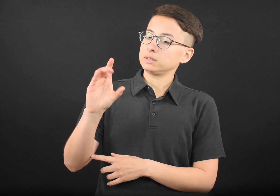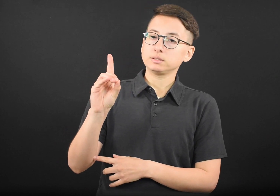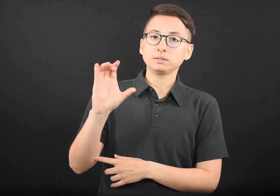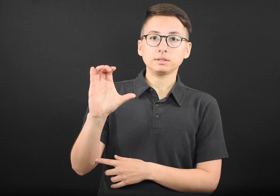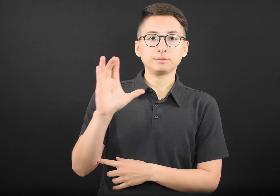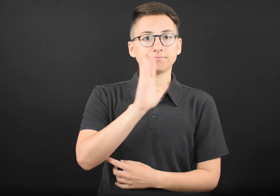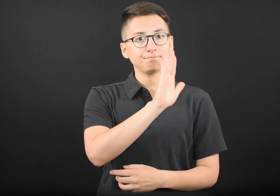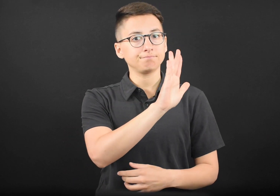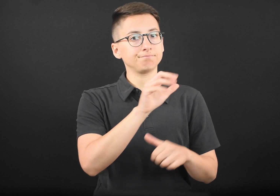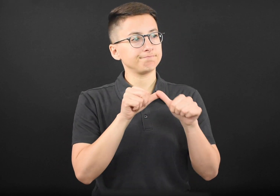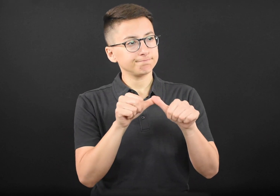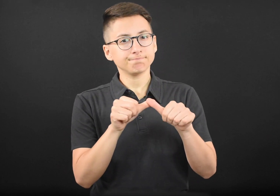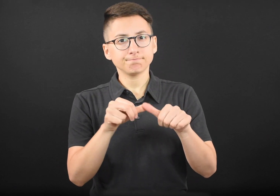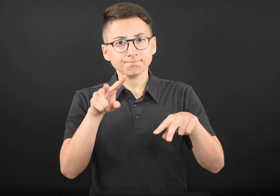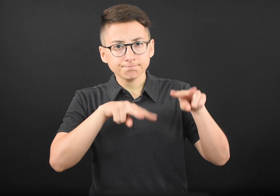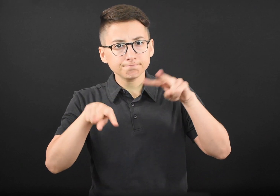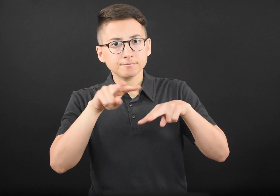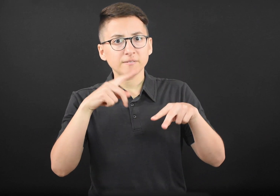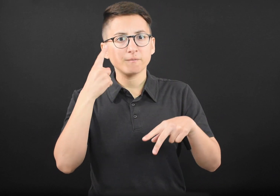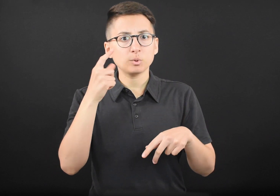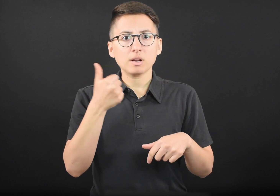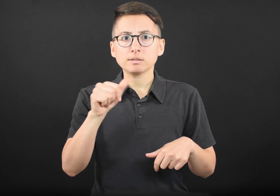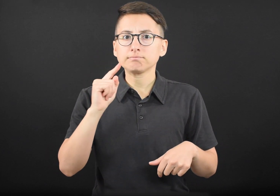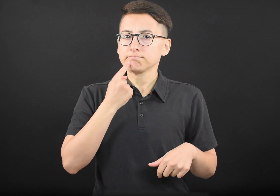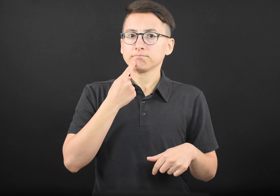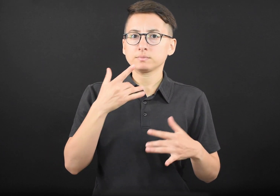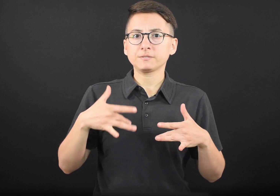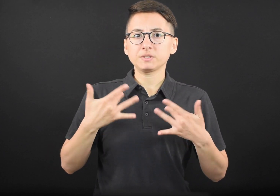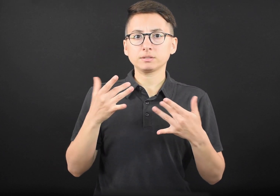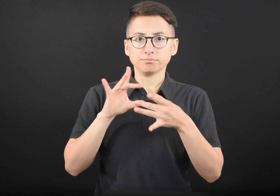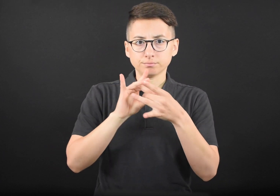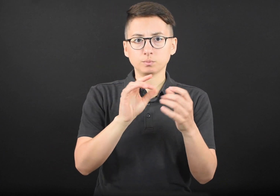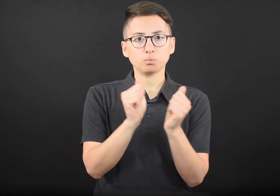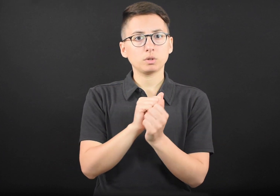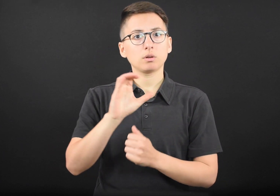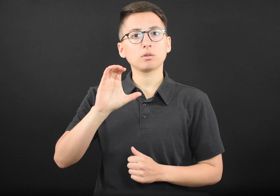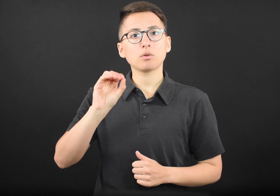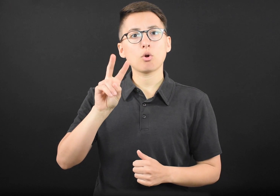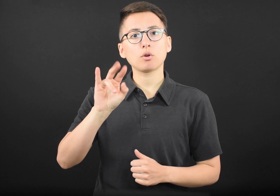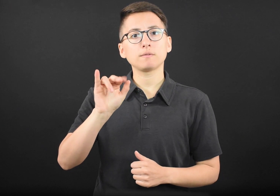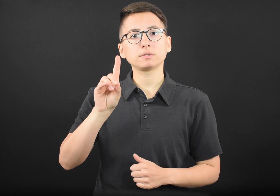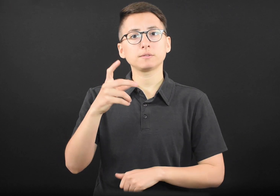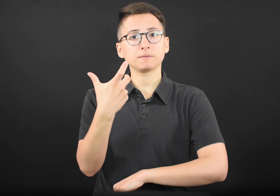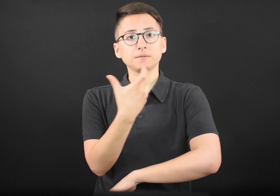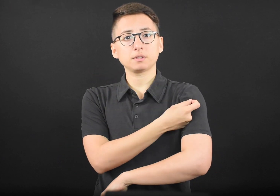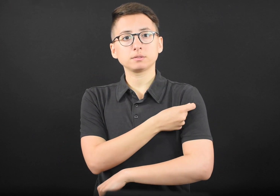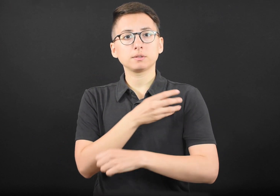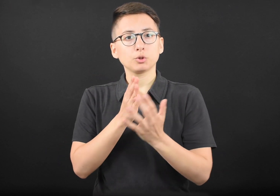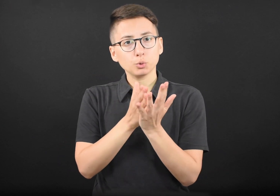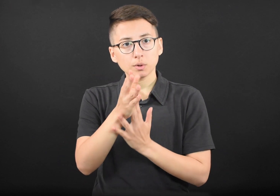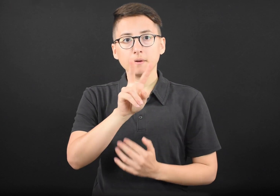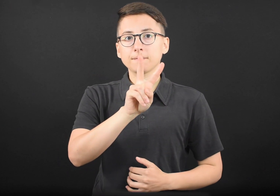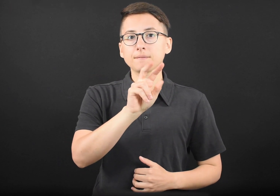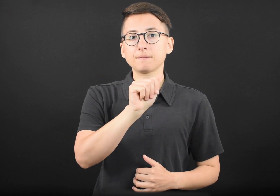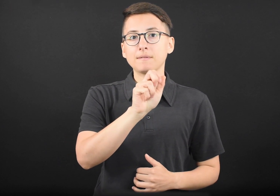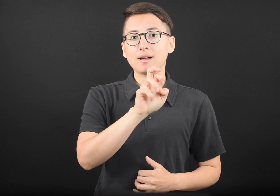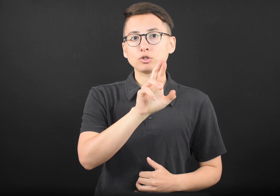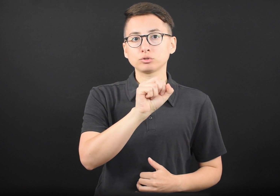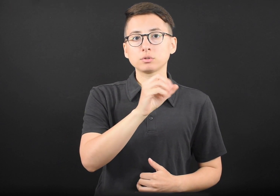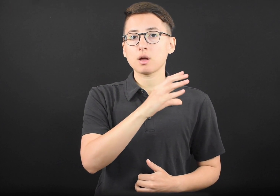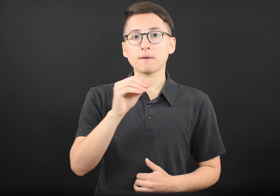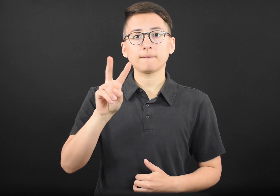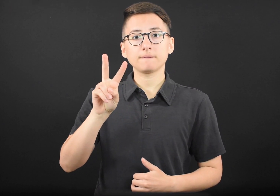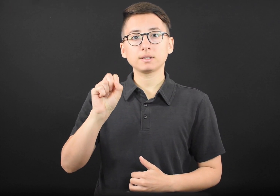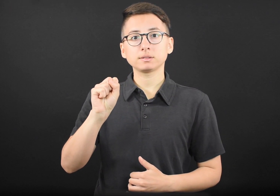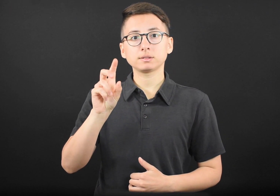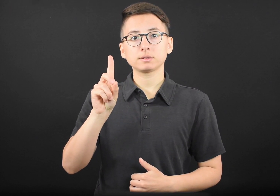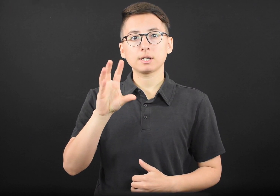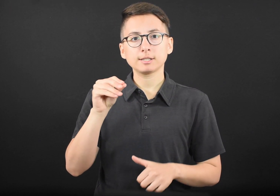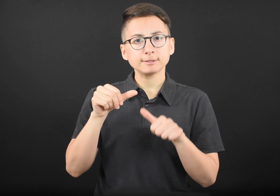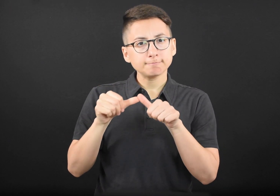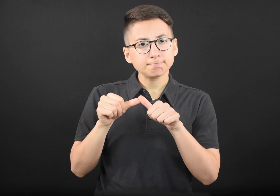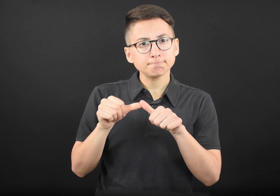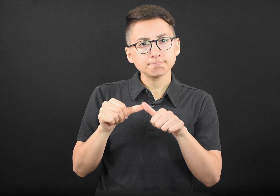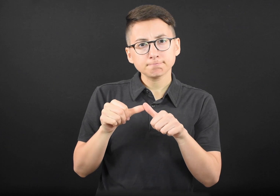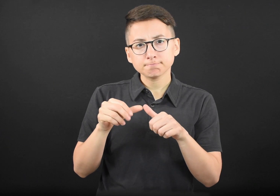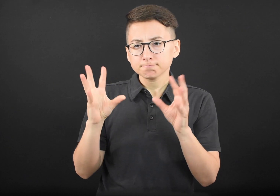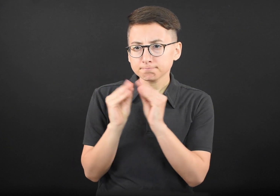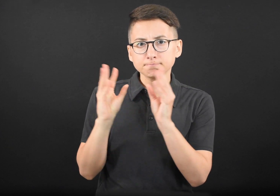continual monitoring for adverse events related to the COVID-19 vaccines through VAERS and VSD,